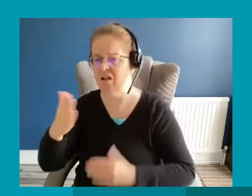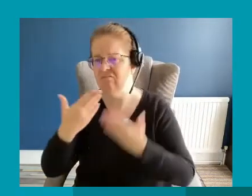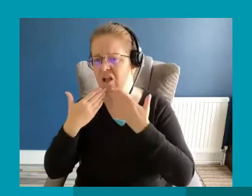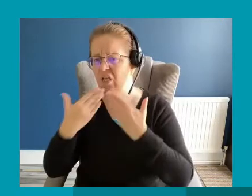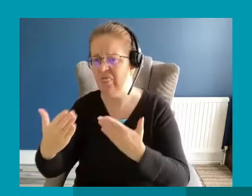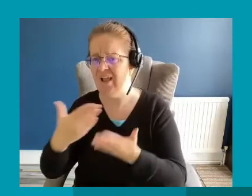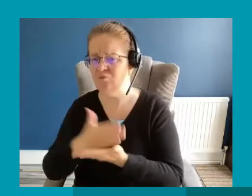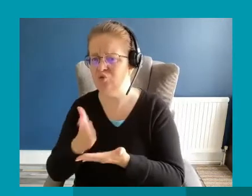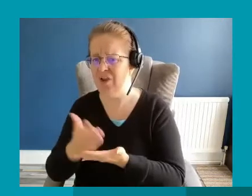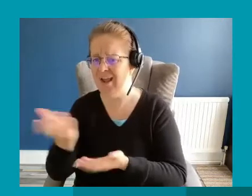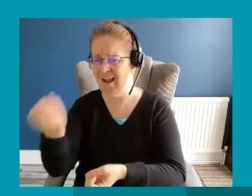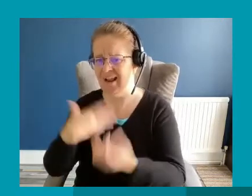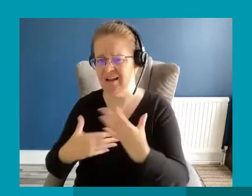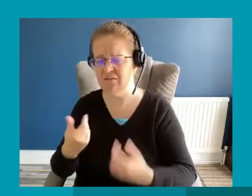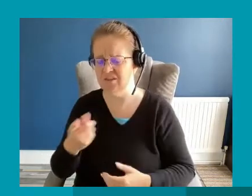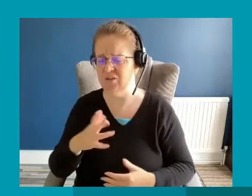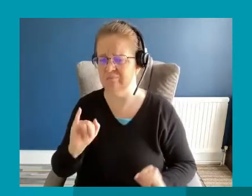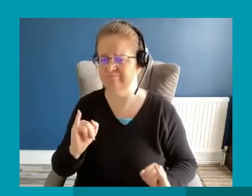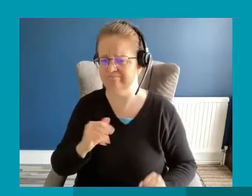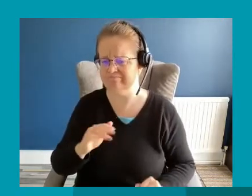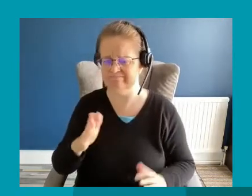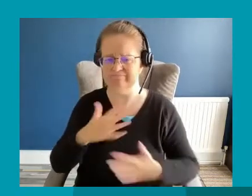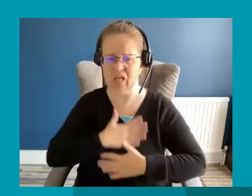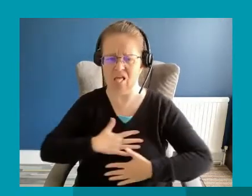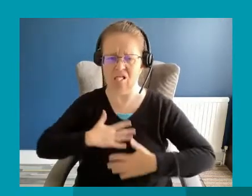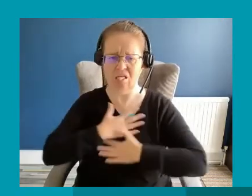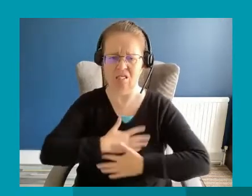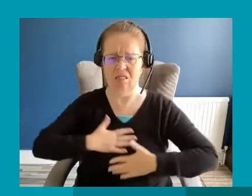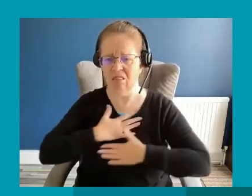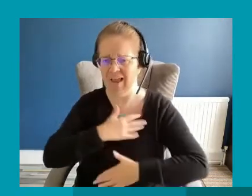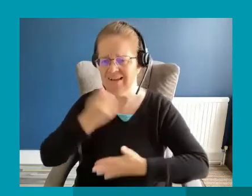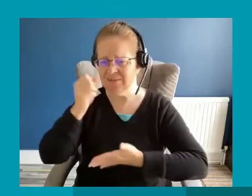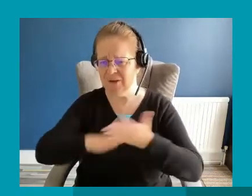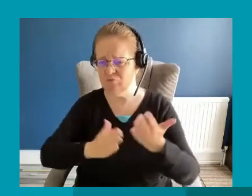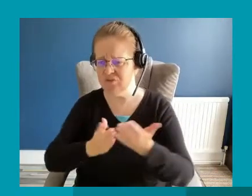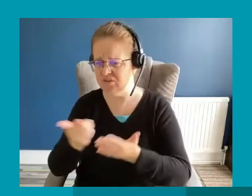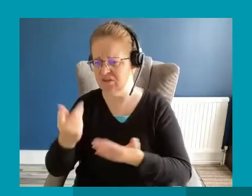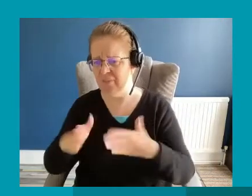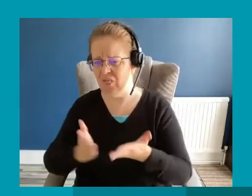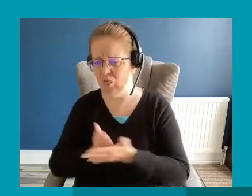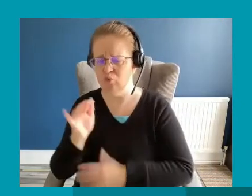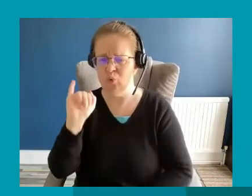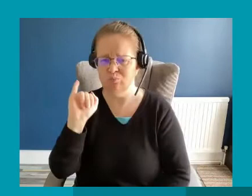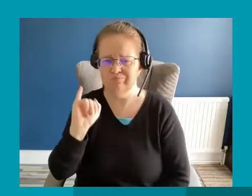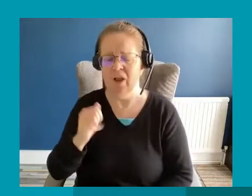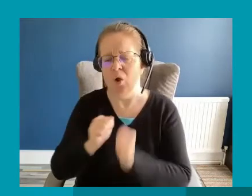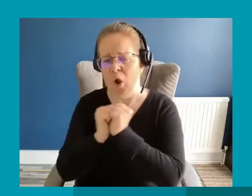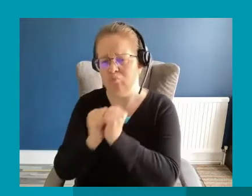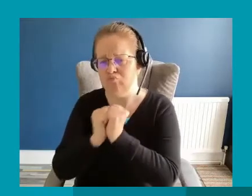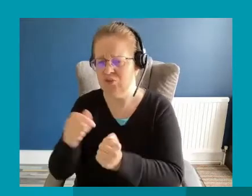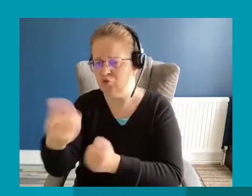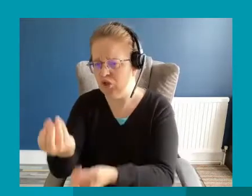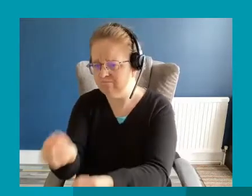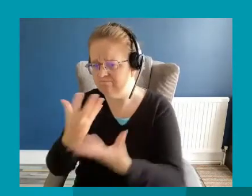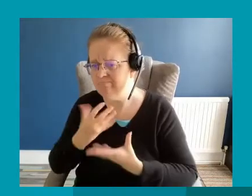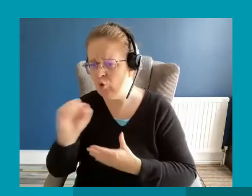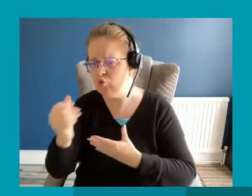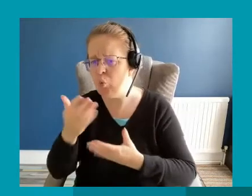I'm sure that must have been really quite a traumatic experience for you and we really do appreciate you sharing this story with us.